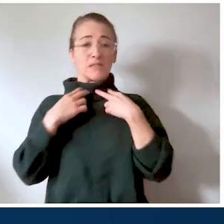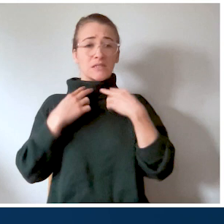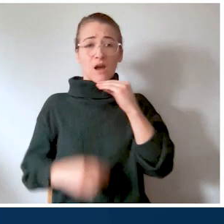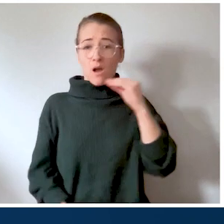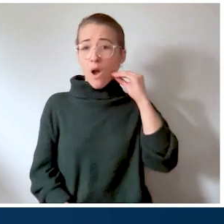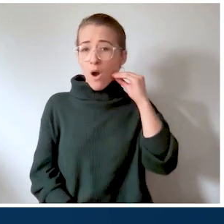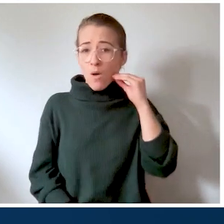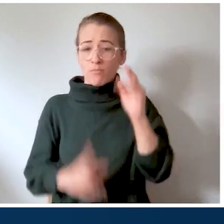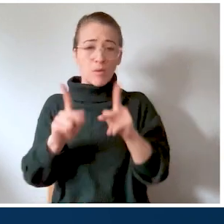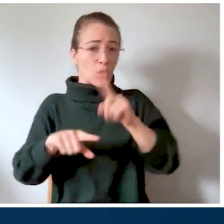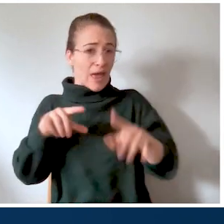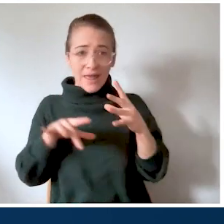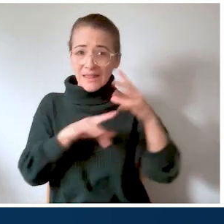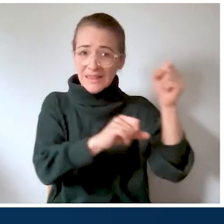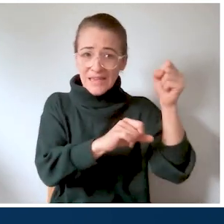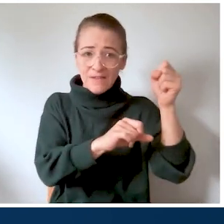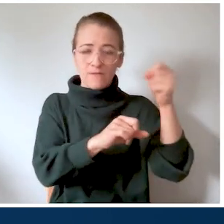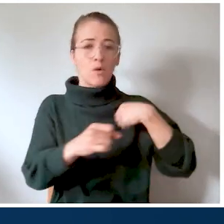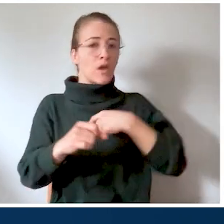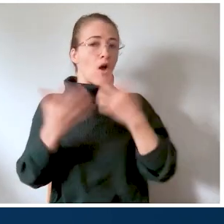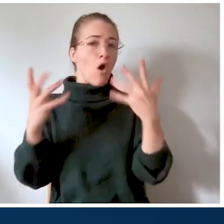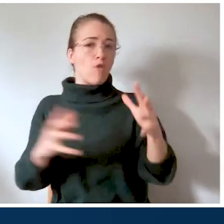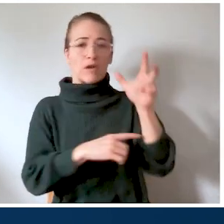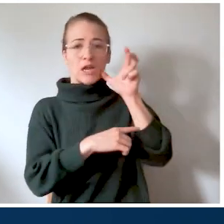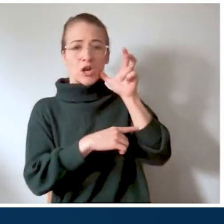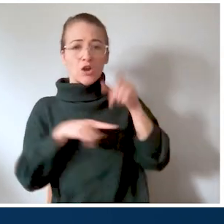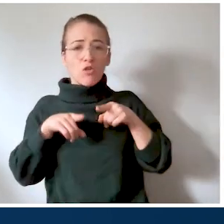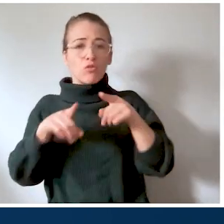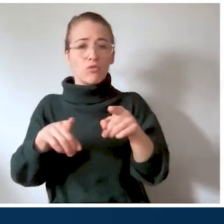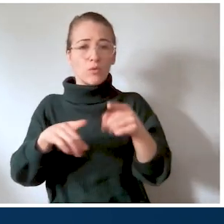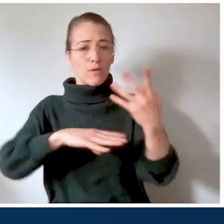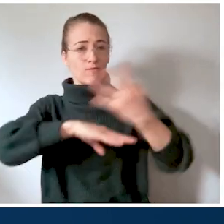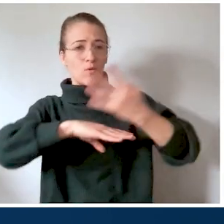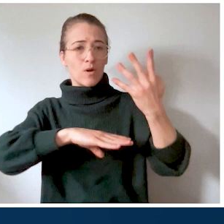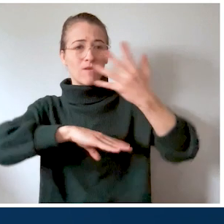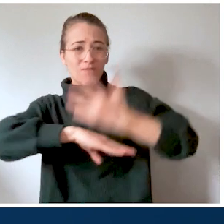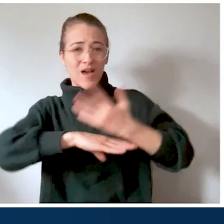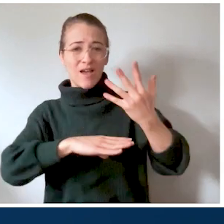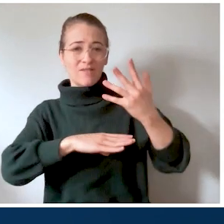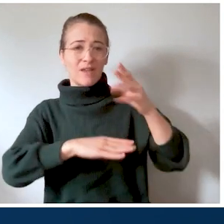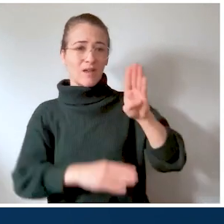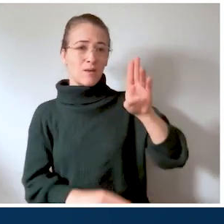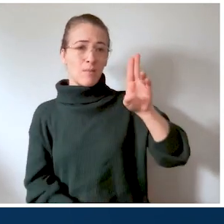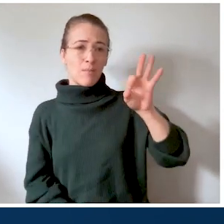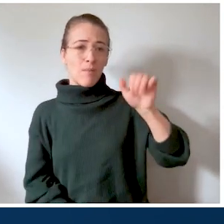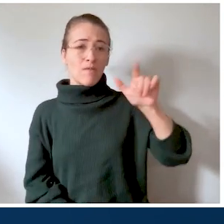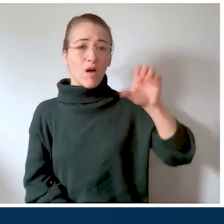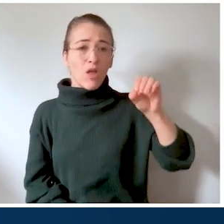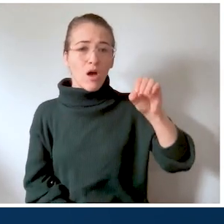when people can't leave because we heard that throughout this four or five days in Buffalo and some people even longer